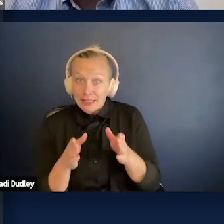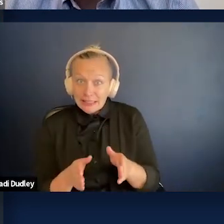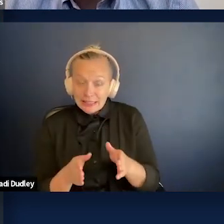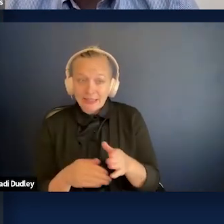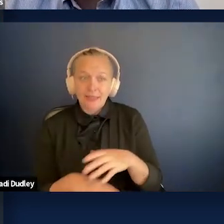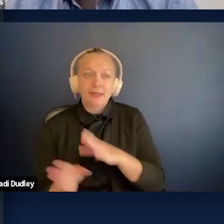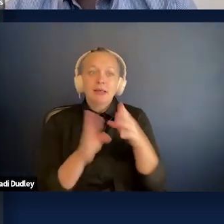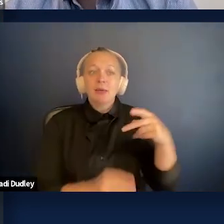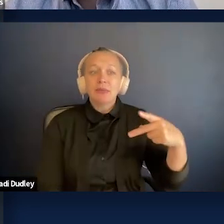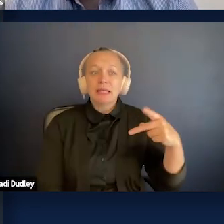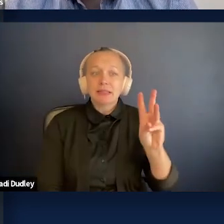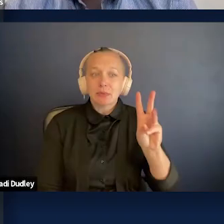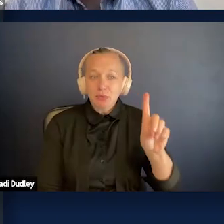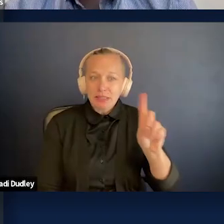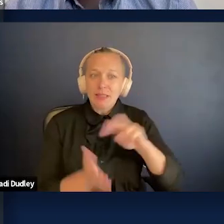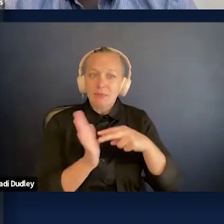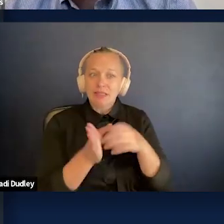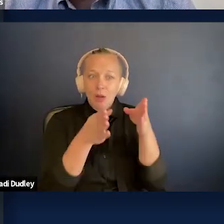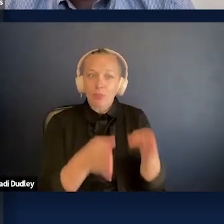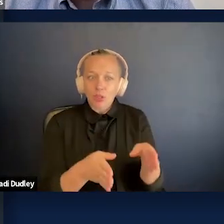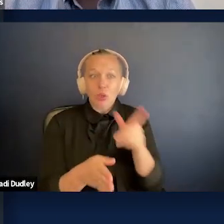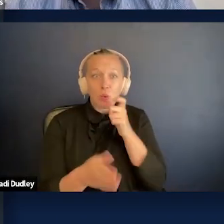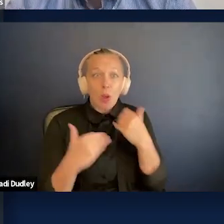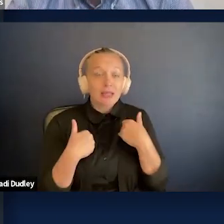PWD is referring to a person with a physical disability.